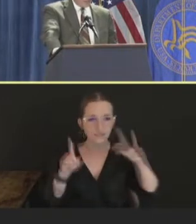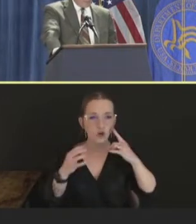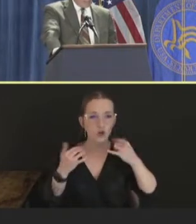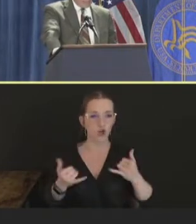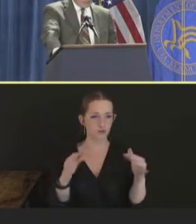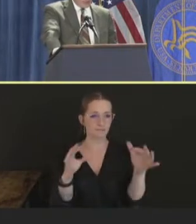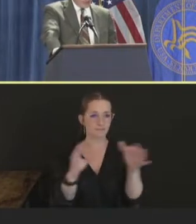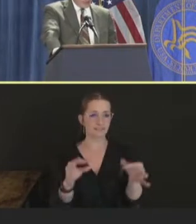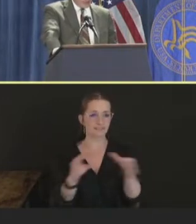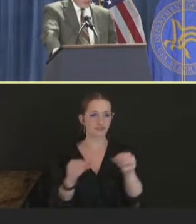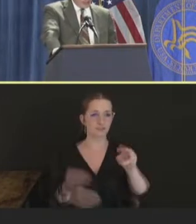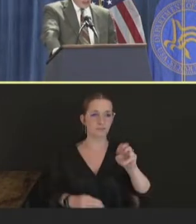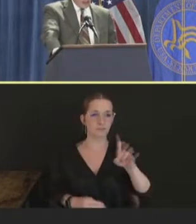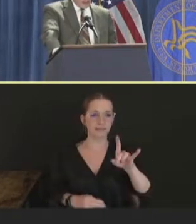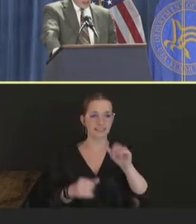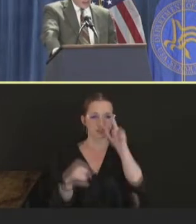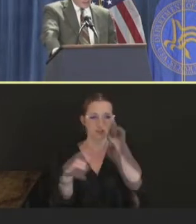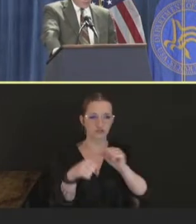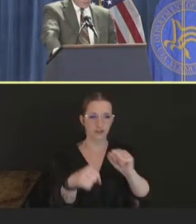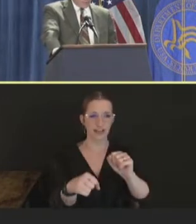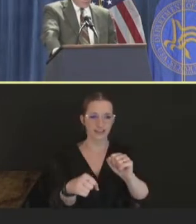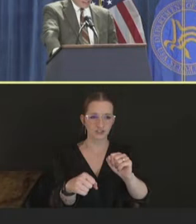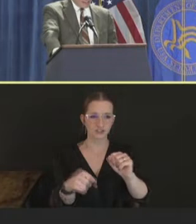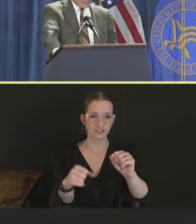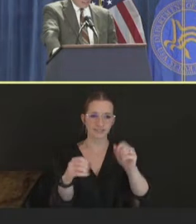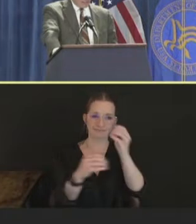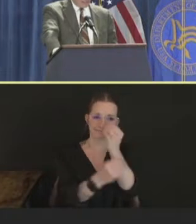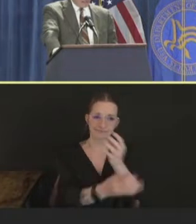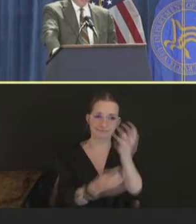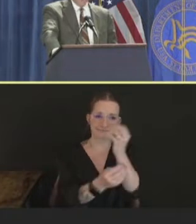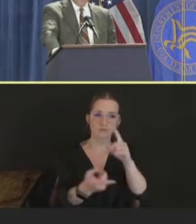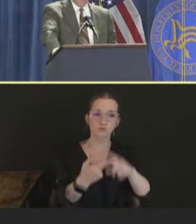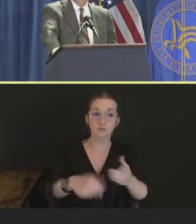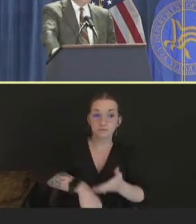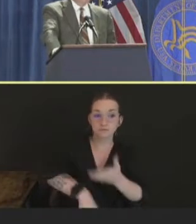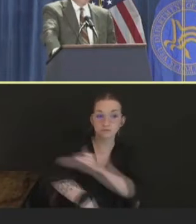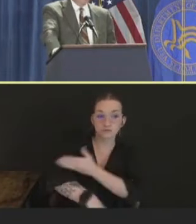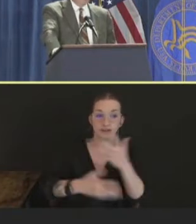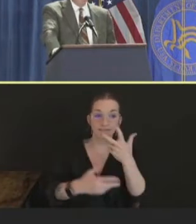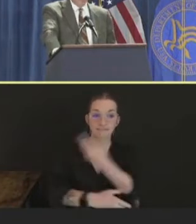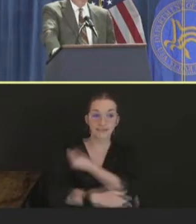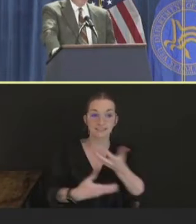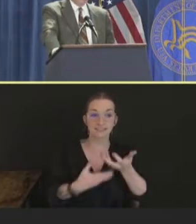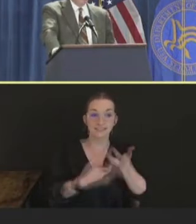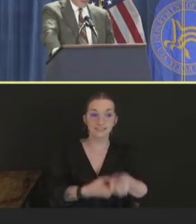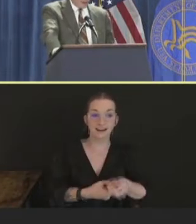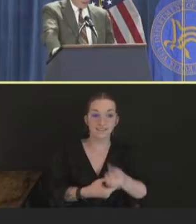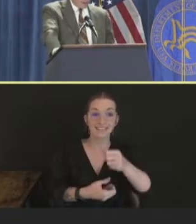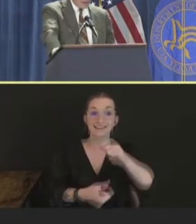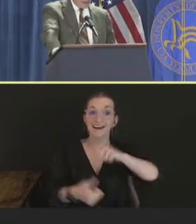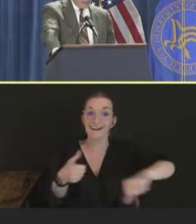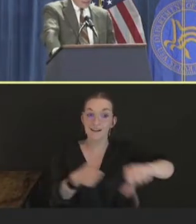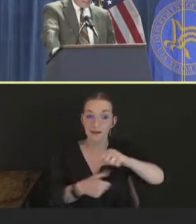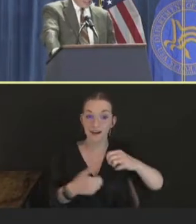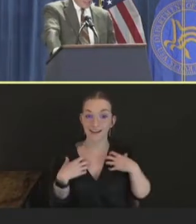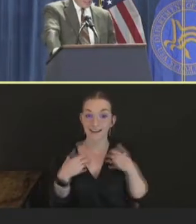media strategies on improving vaccine confidence among healthcare professionals and then disseminate